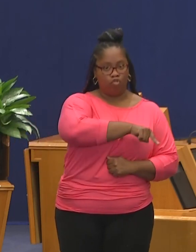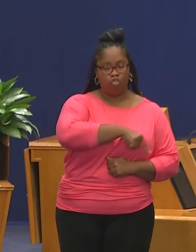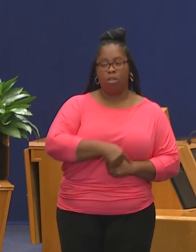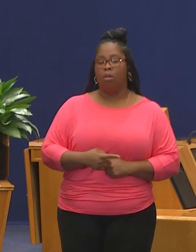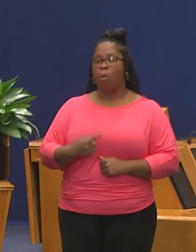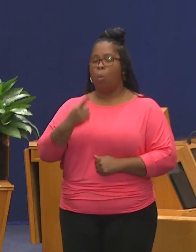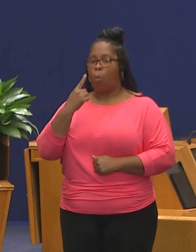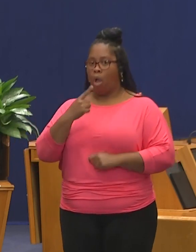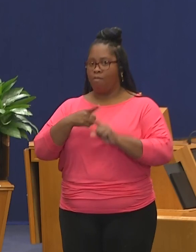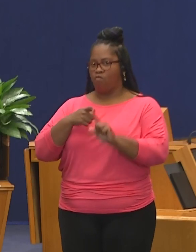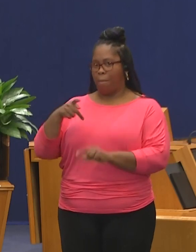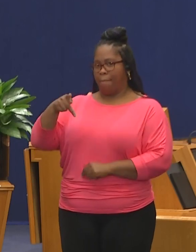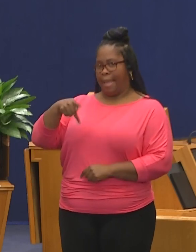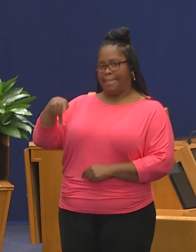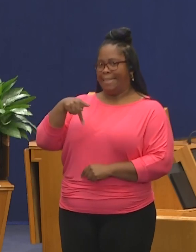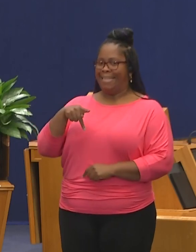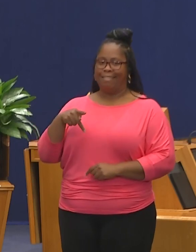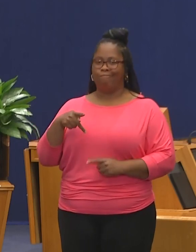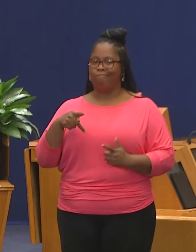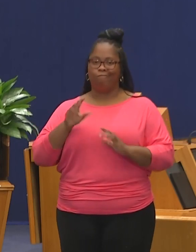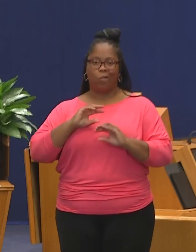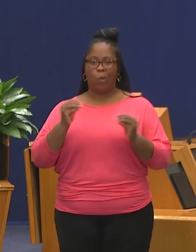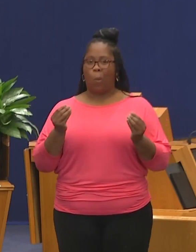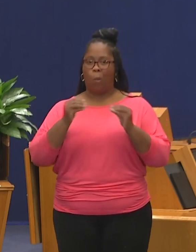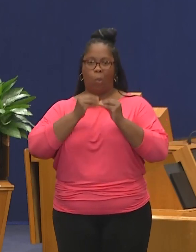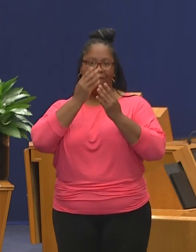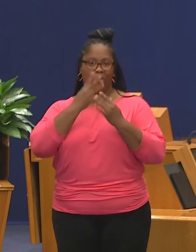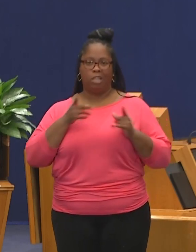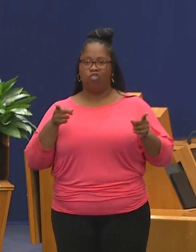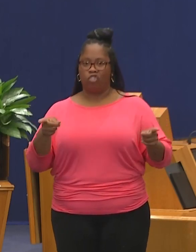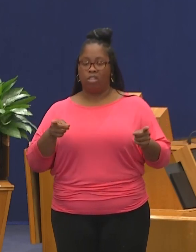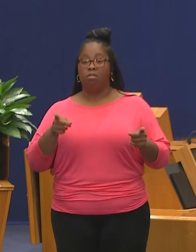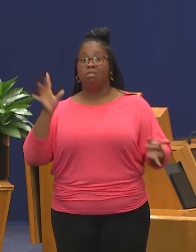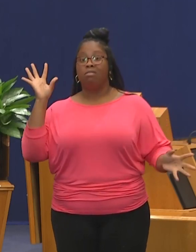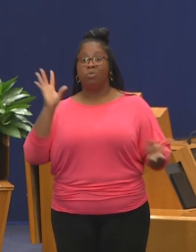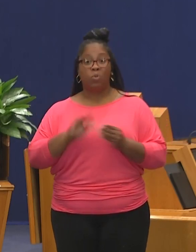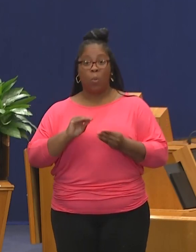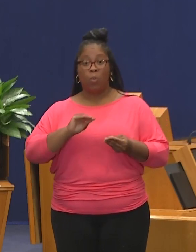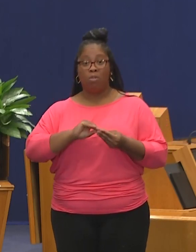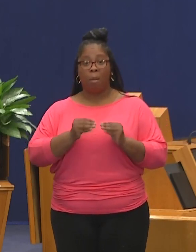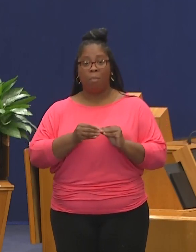LONG BEACH AND ONE WHICH OCCURRED AMONG A RESIDENT FROM PASADENA.